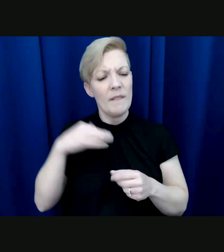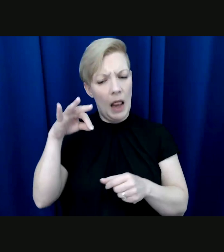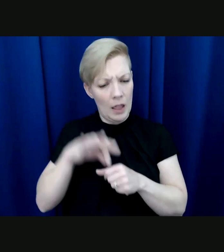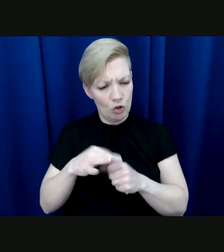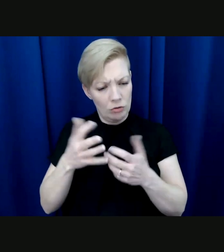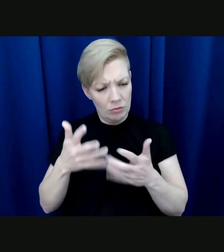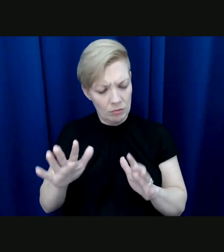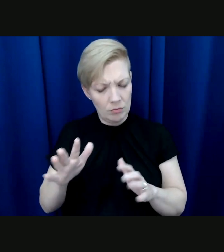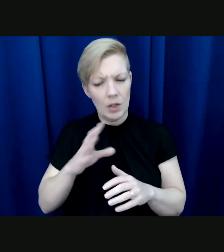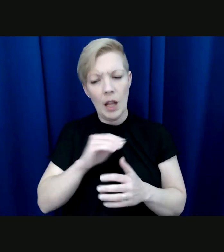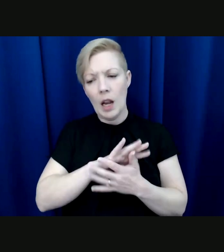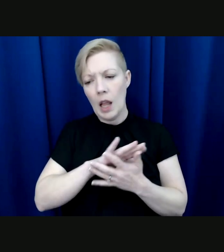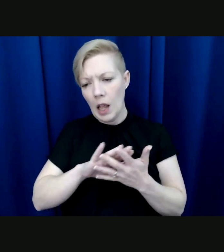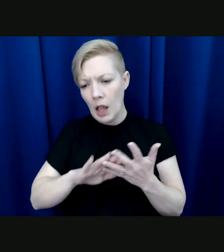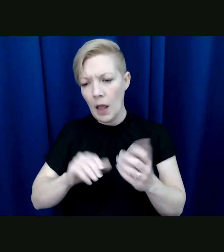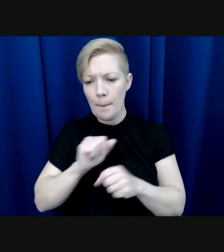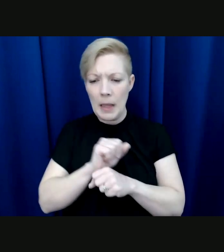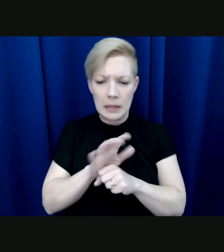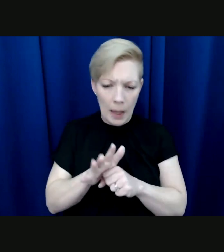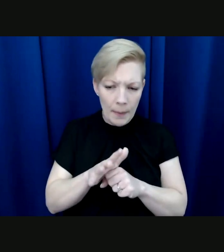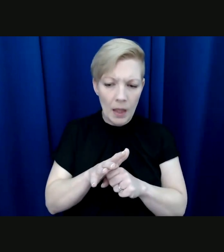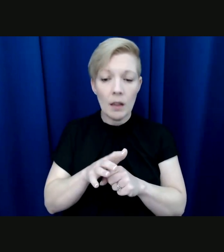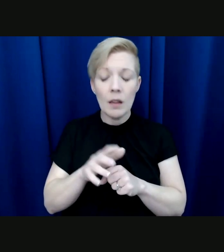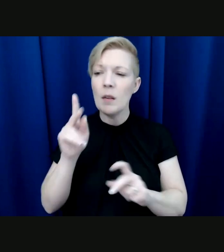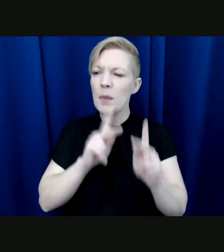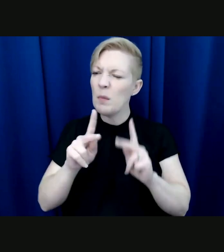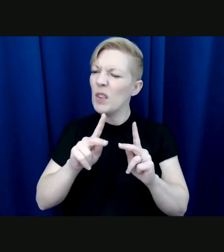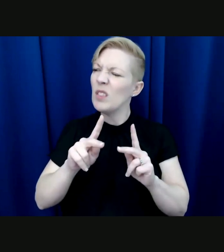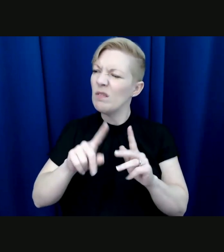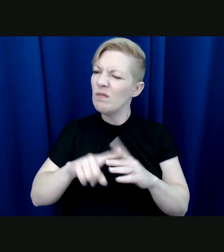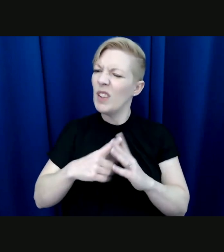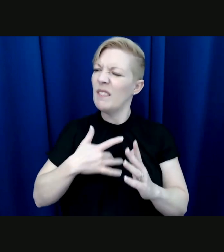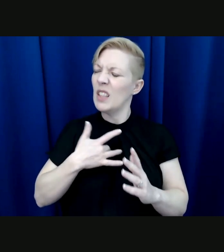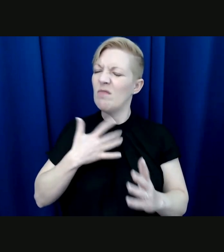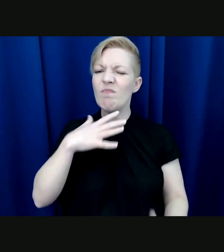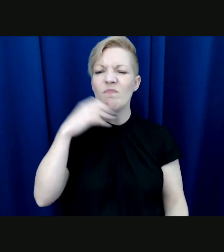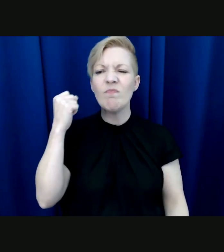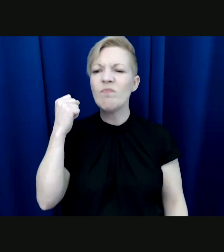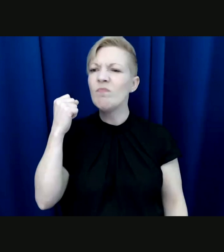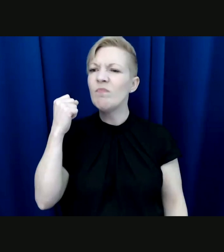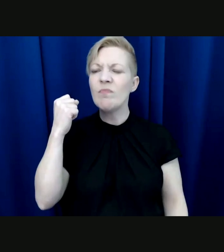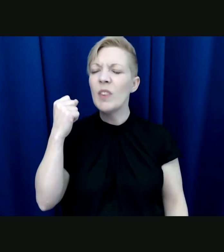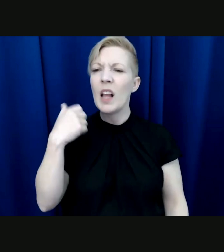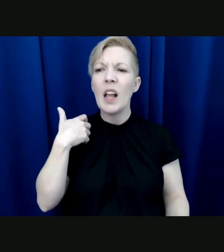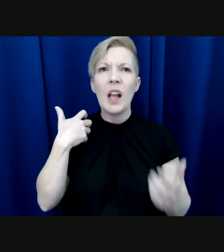and just wanting to go about their life without worrying about major issues. So how do you, if at all, account for that